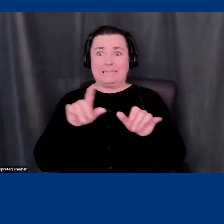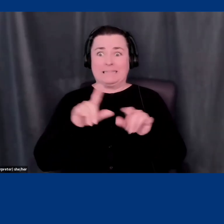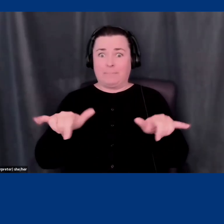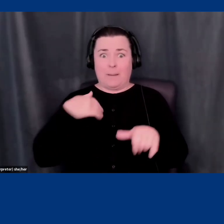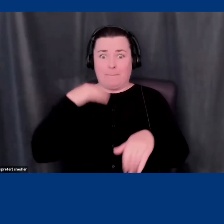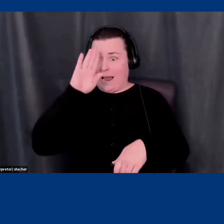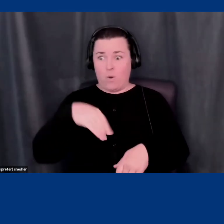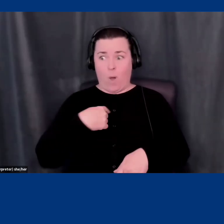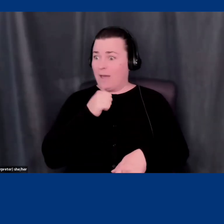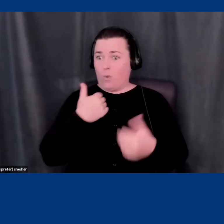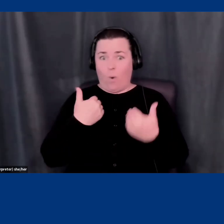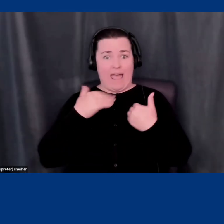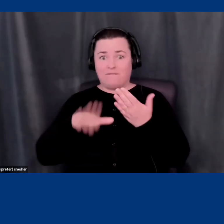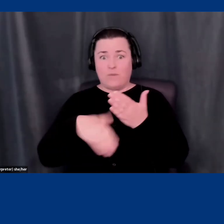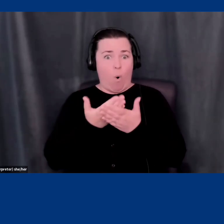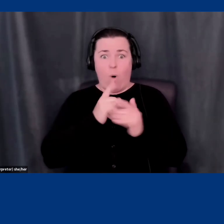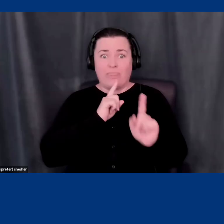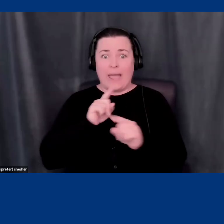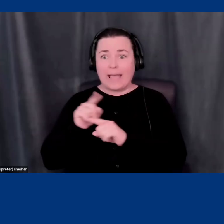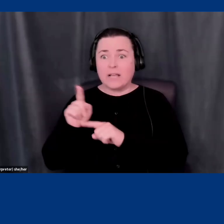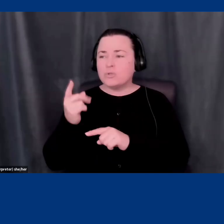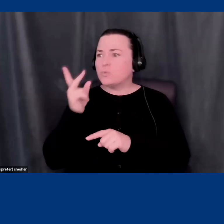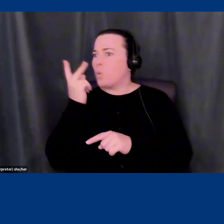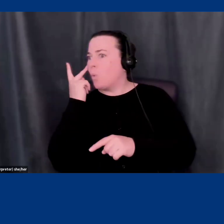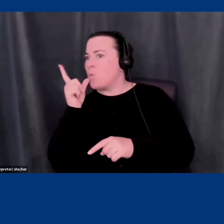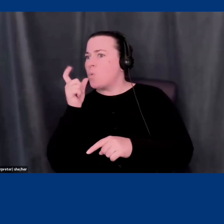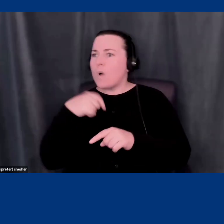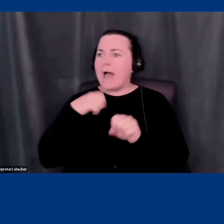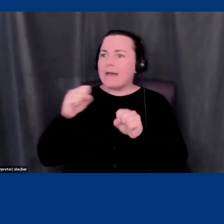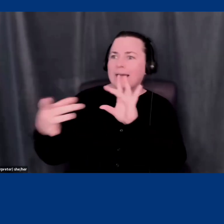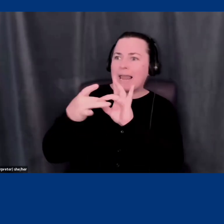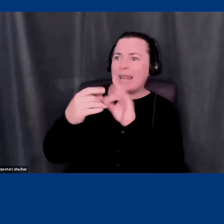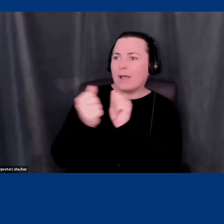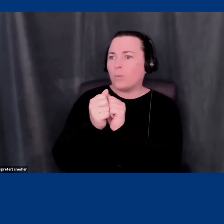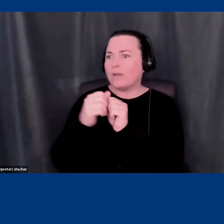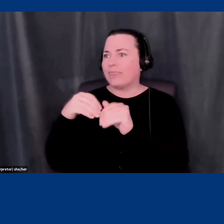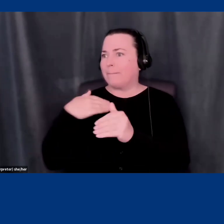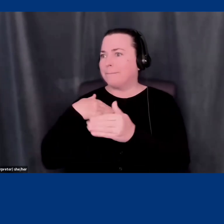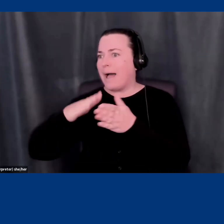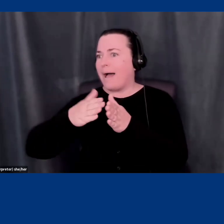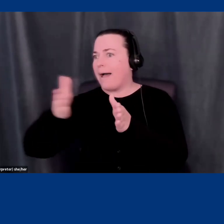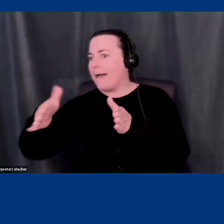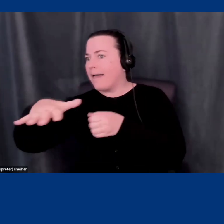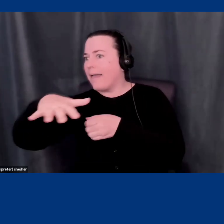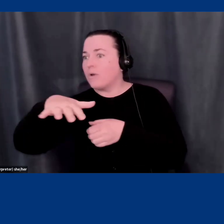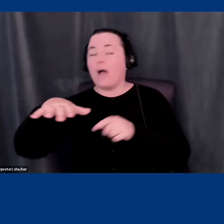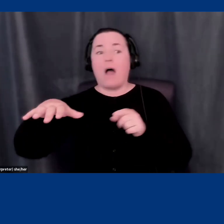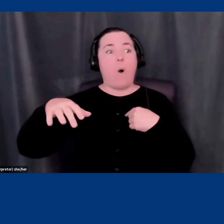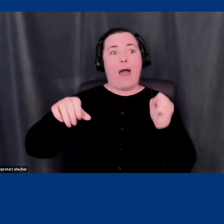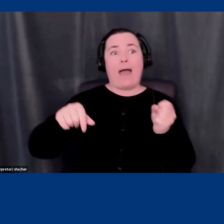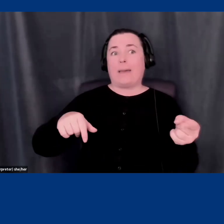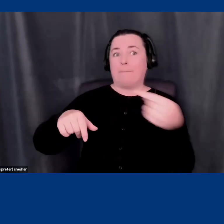connect with? and who's in my neighborhood, who's in my community that I can connect you with that may know more or can point you in the right direction.